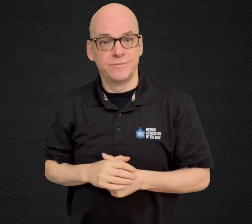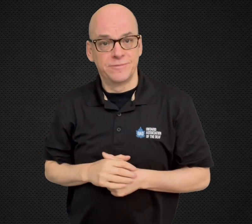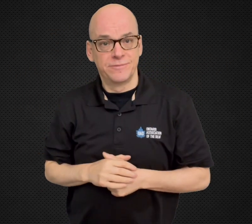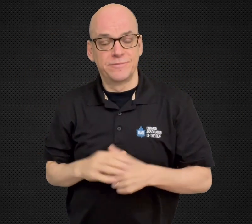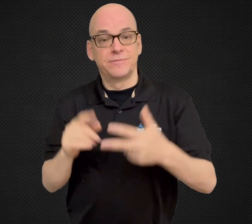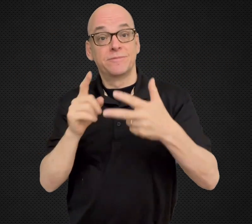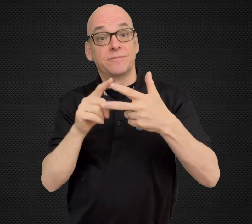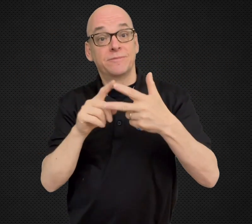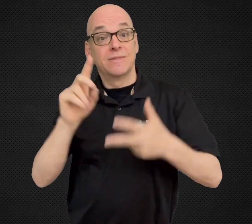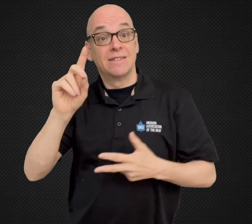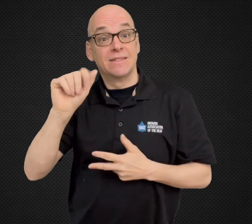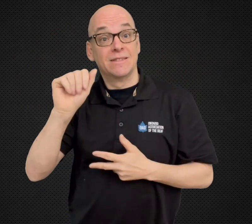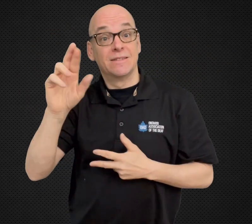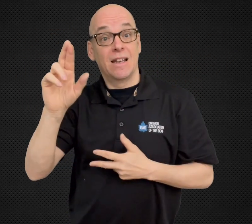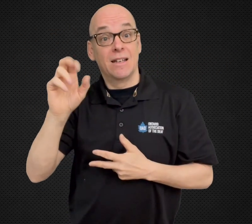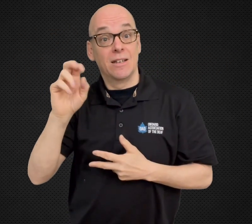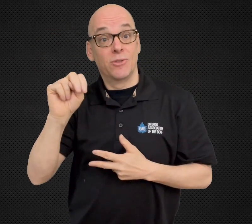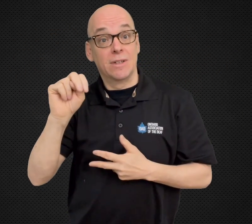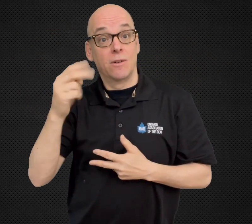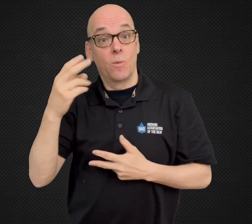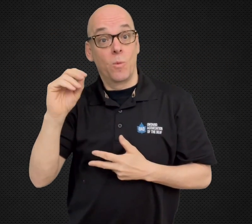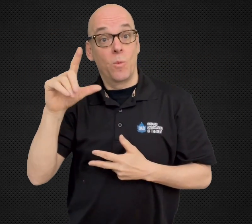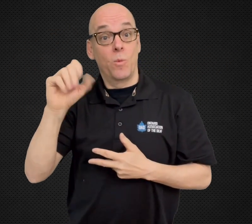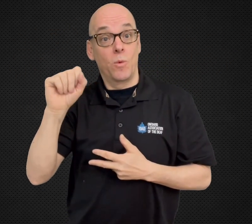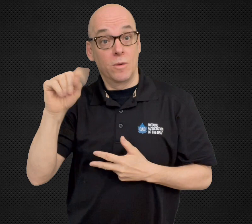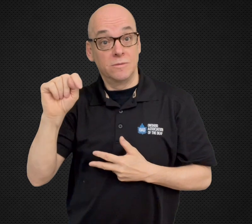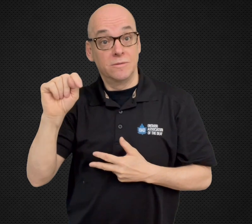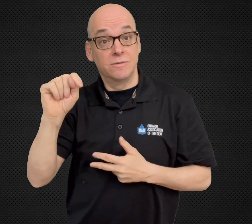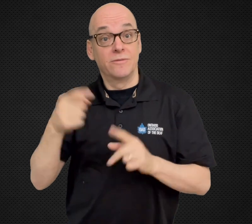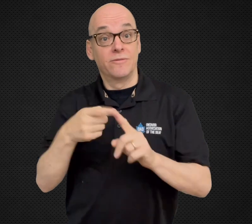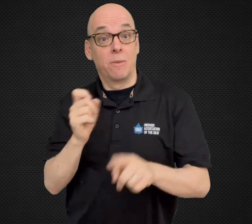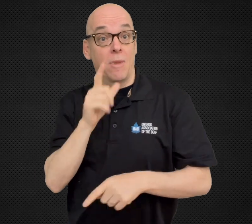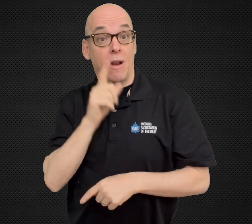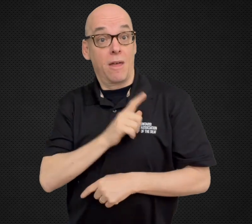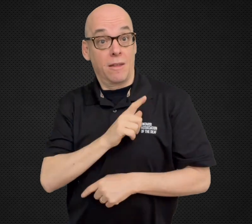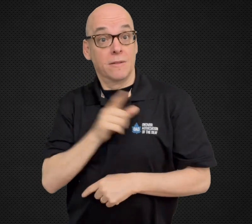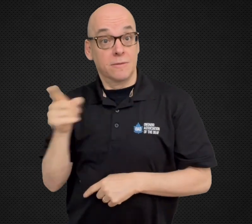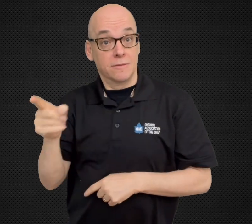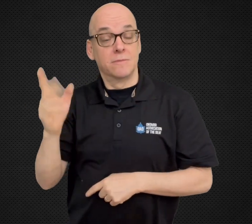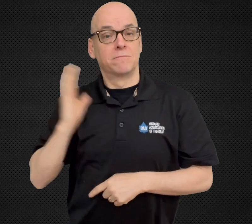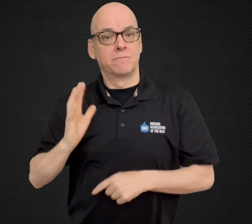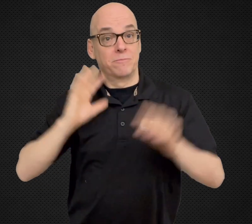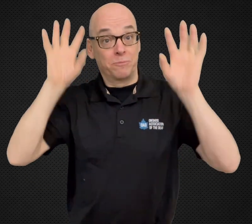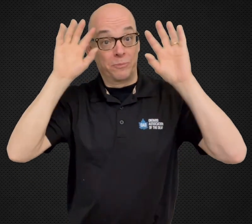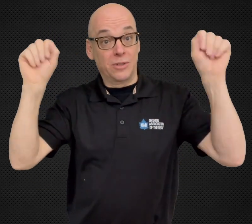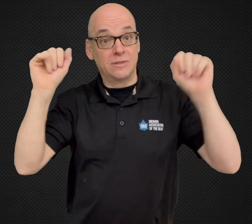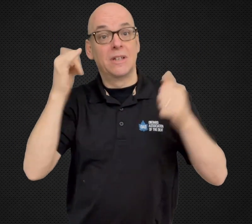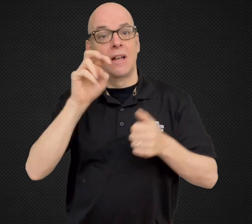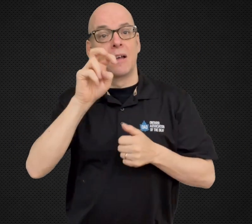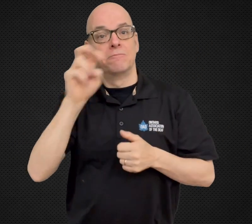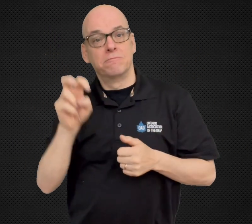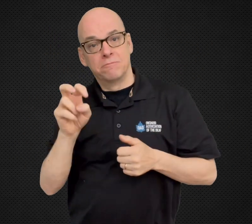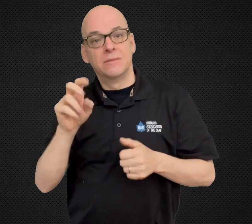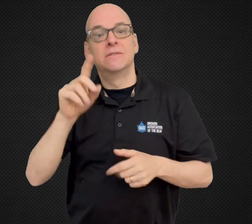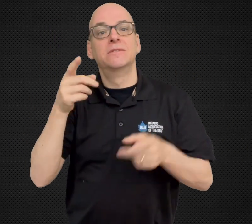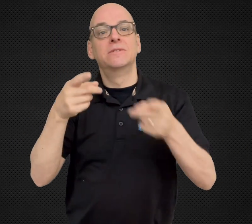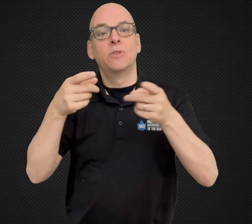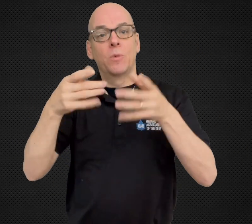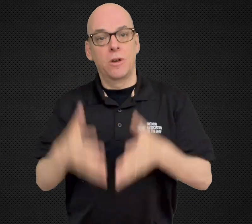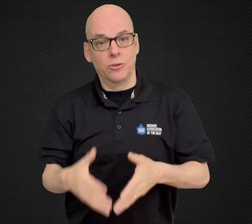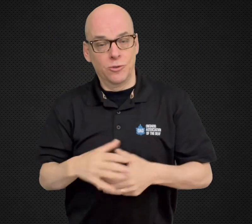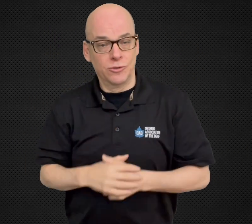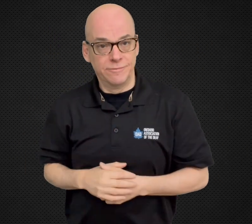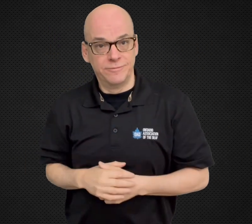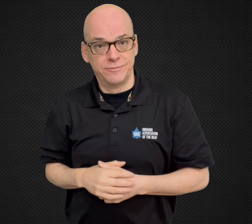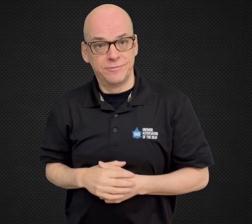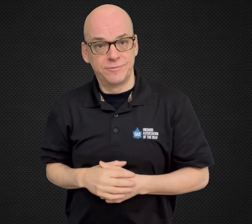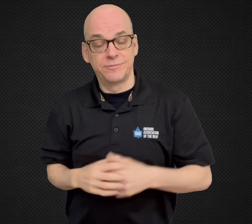Darren Holst from London, who was past President. Now elected as Director-at-Large.